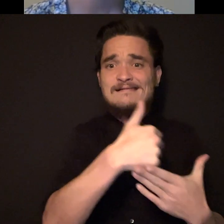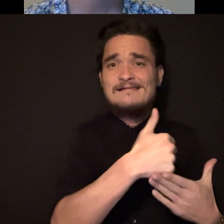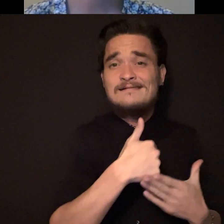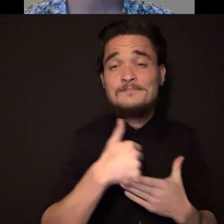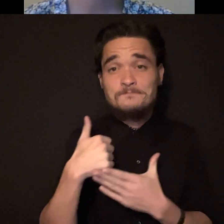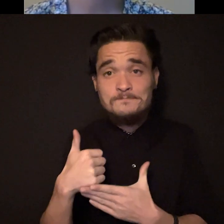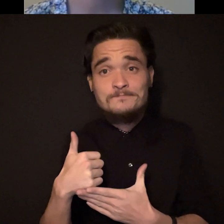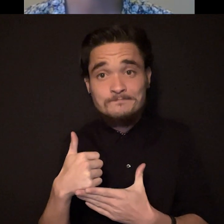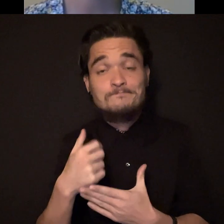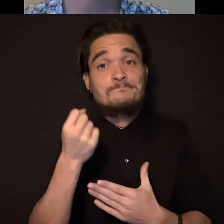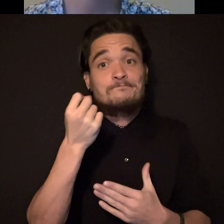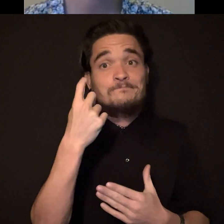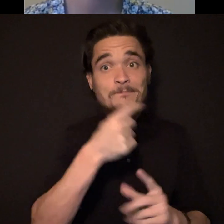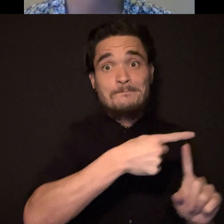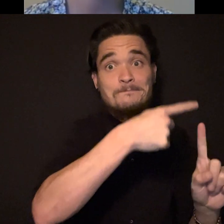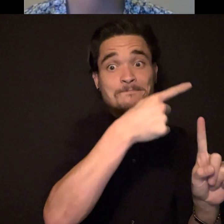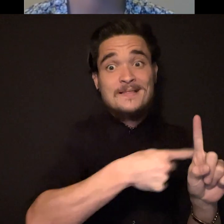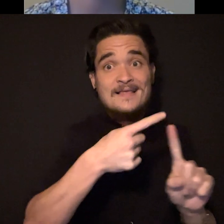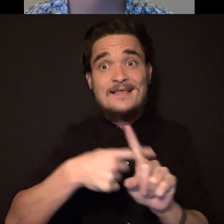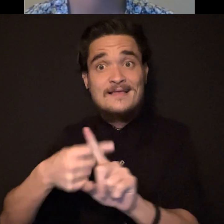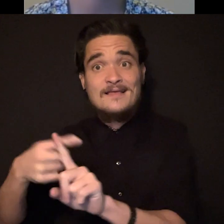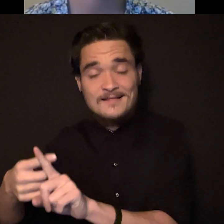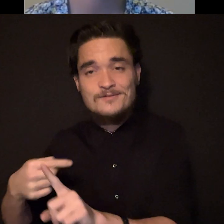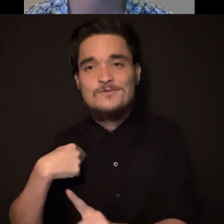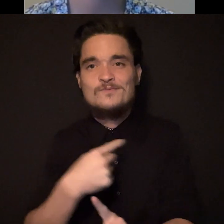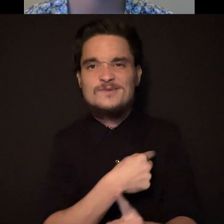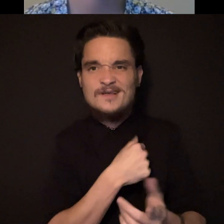and we end up serving about 1,500 of those each month.